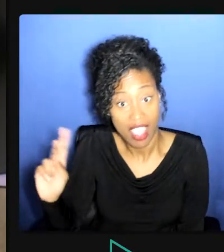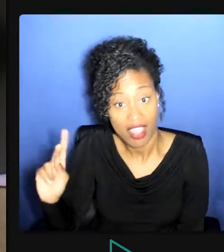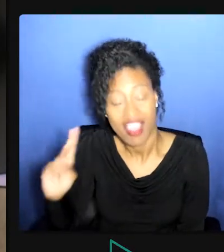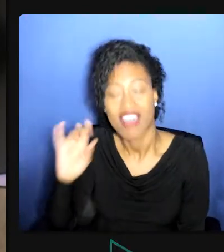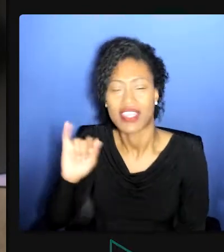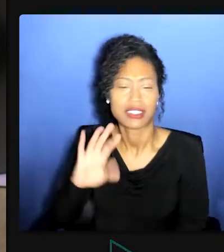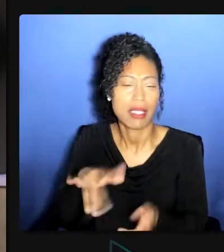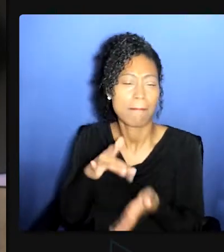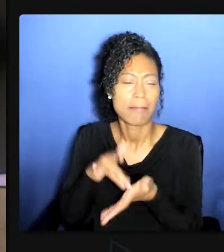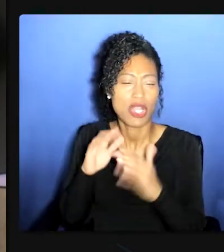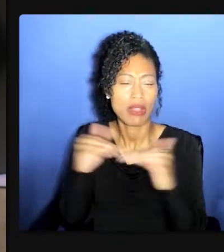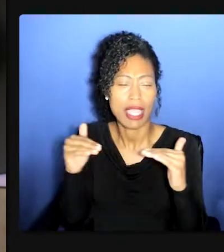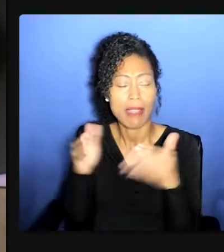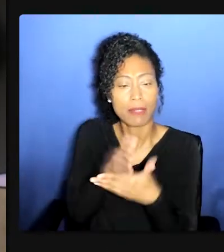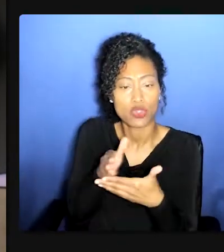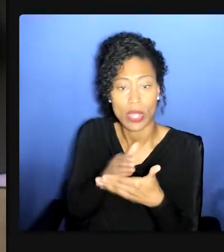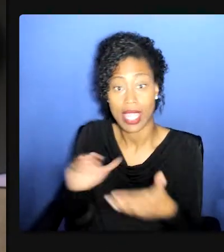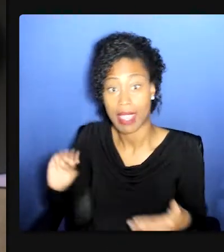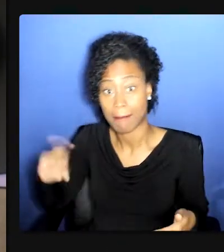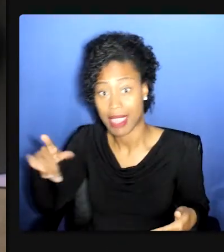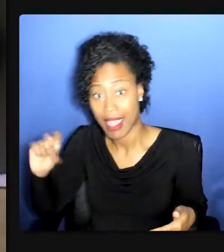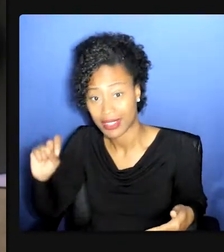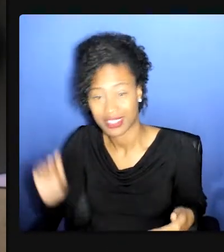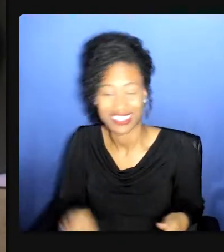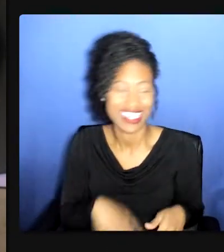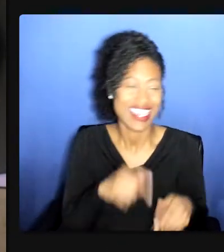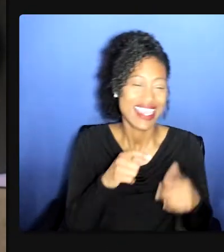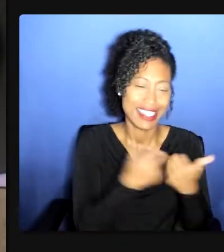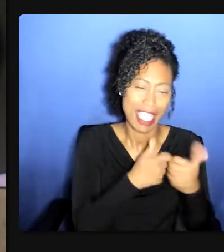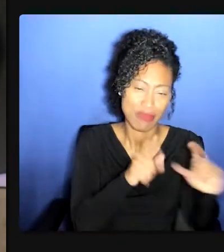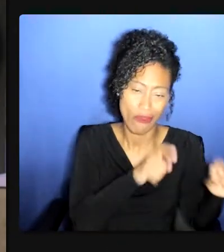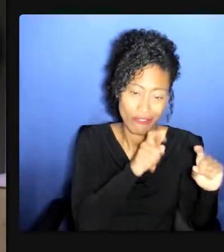is a communication middle layer between MPS and game servers.